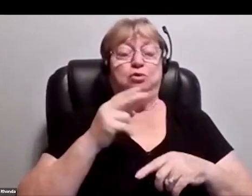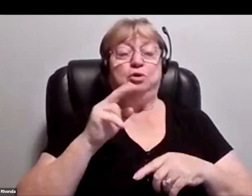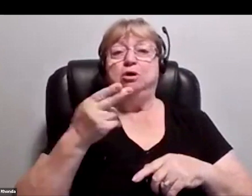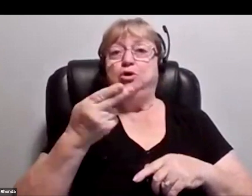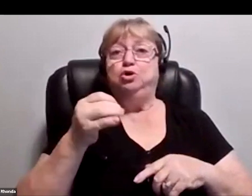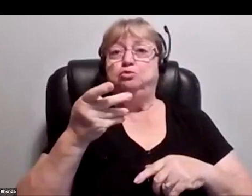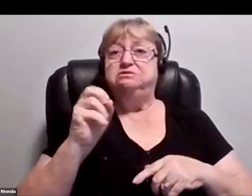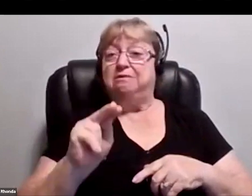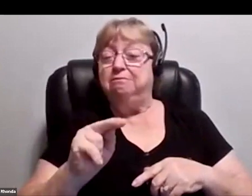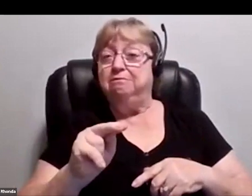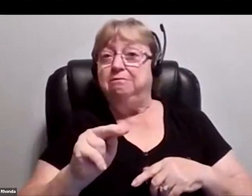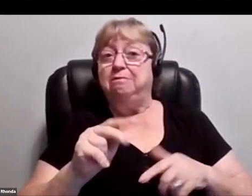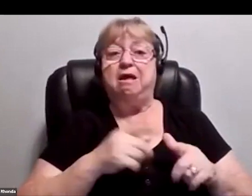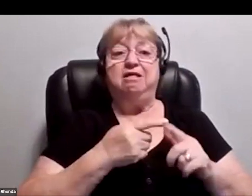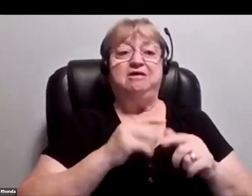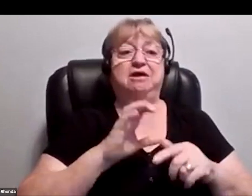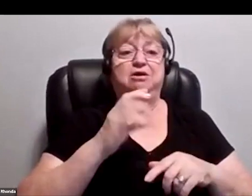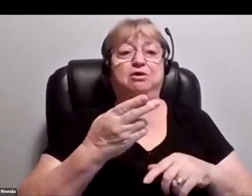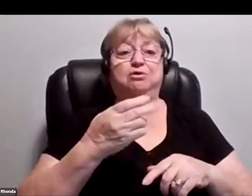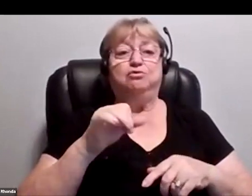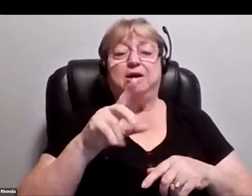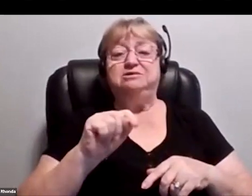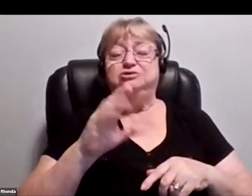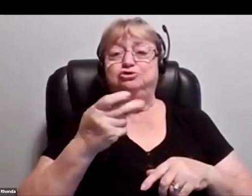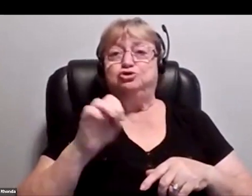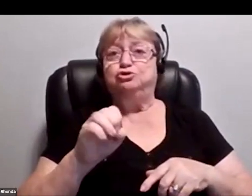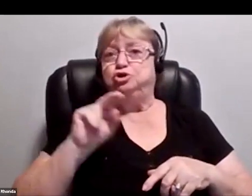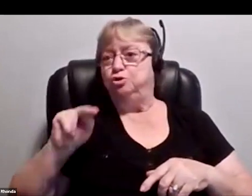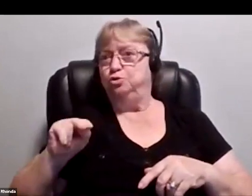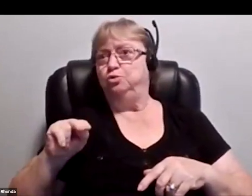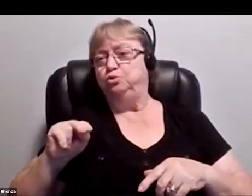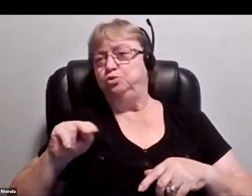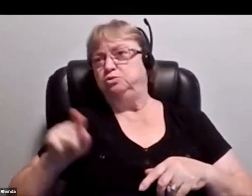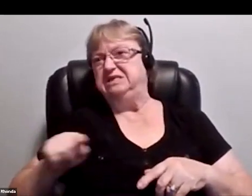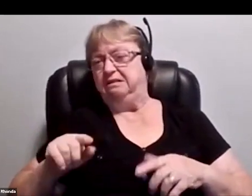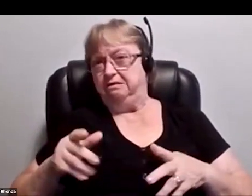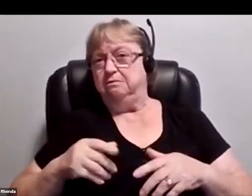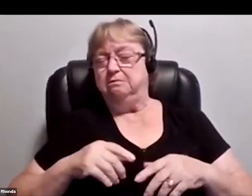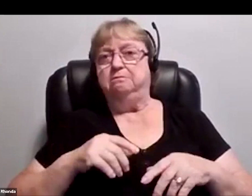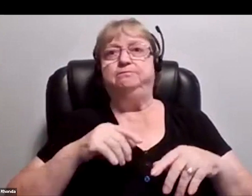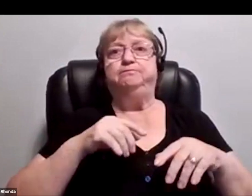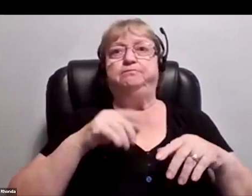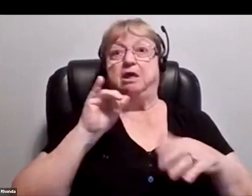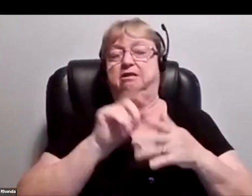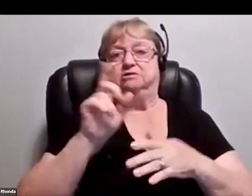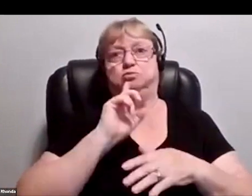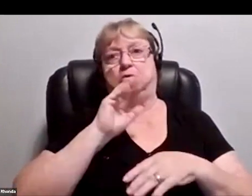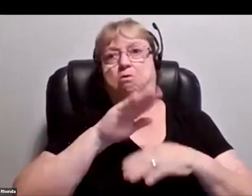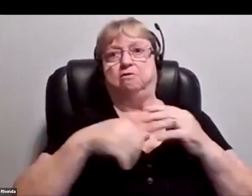and then to Christchurch, New Zealand, which is the stop for all United States-Antarctic program participants.